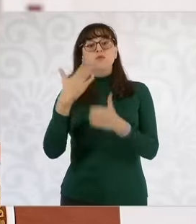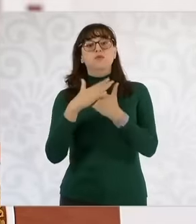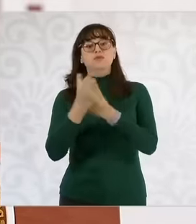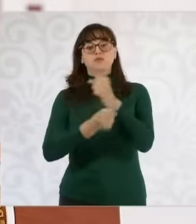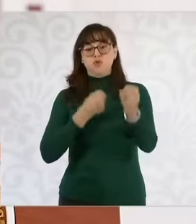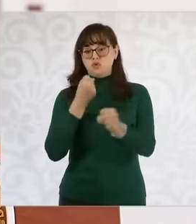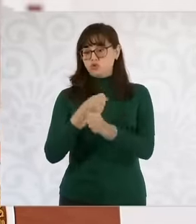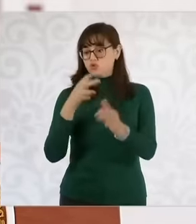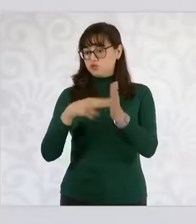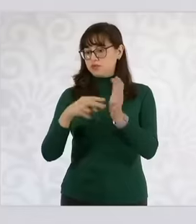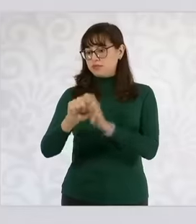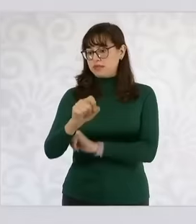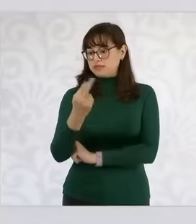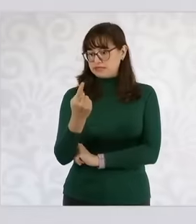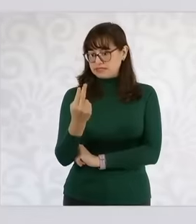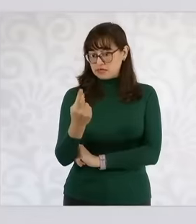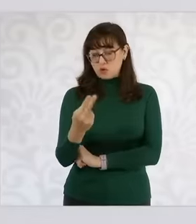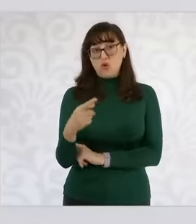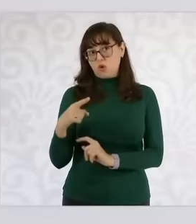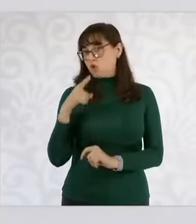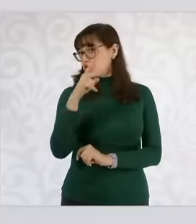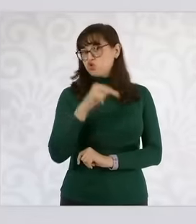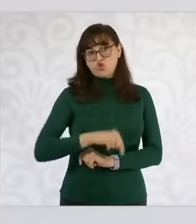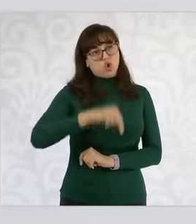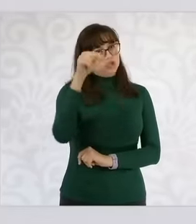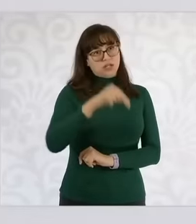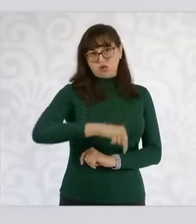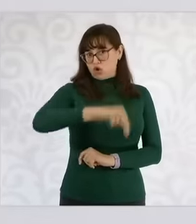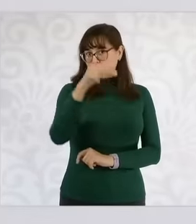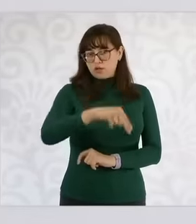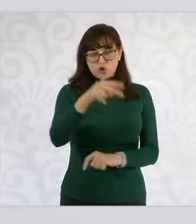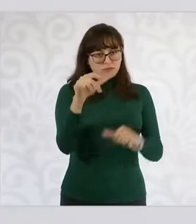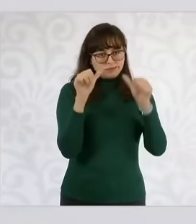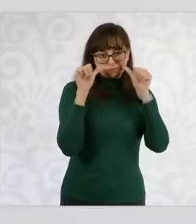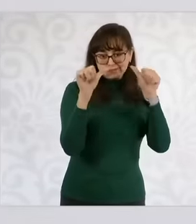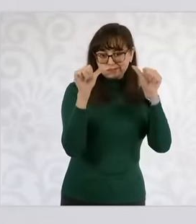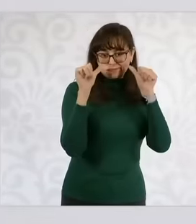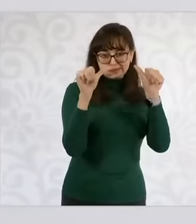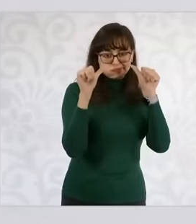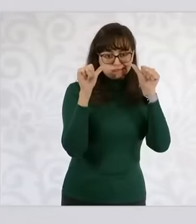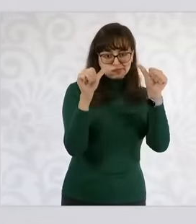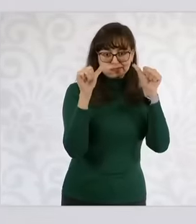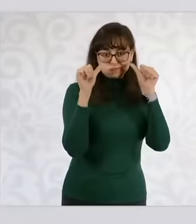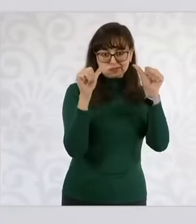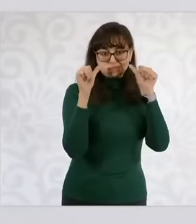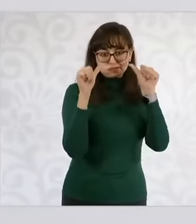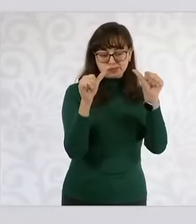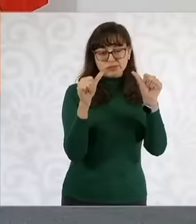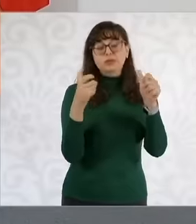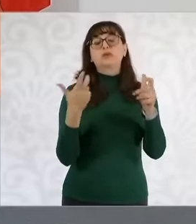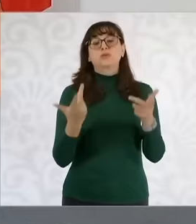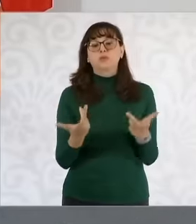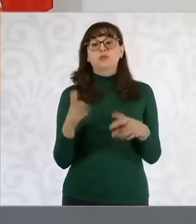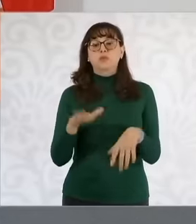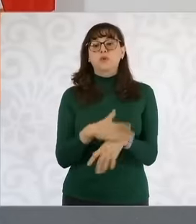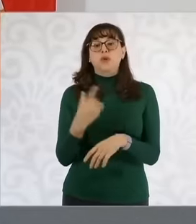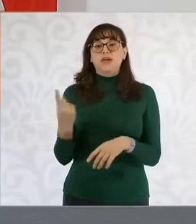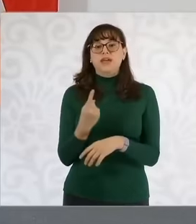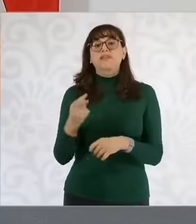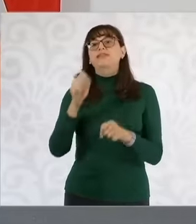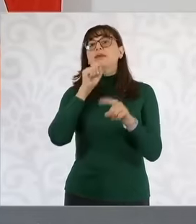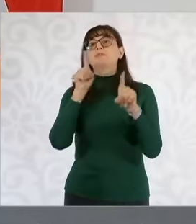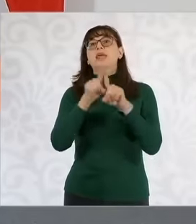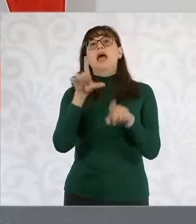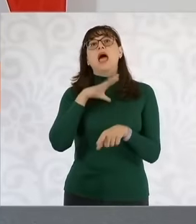highway that I agreed with President López Obrador that we were going to do it starting